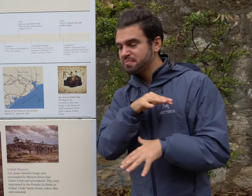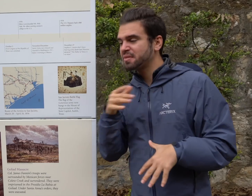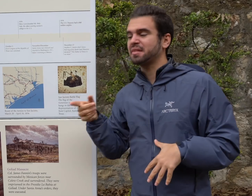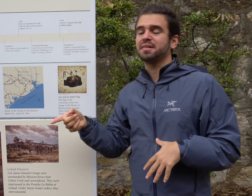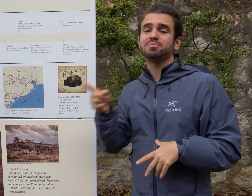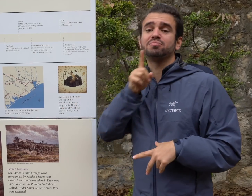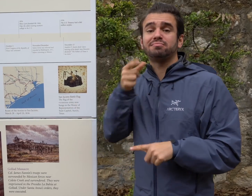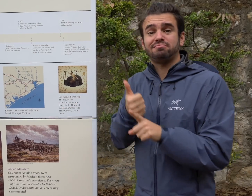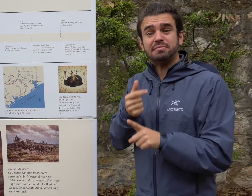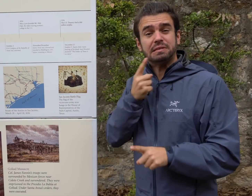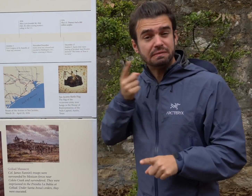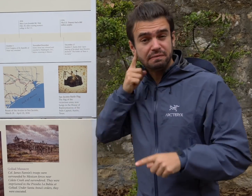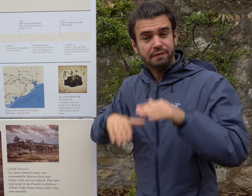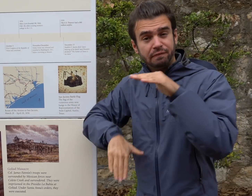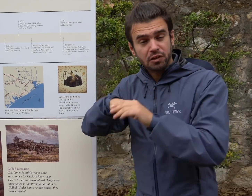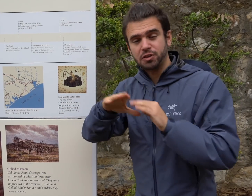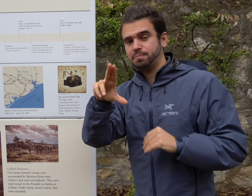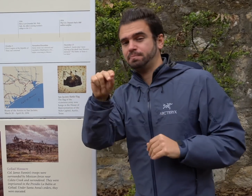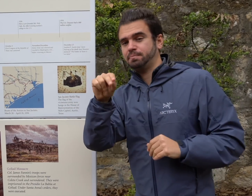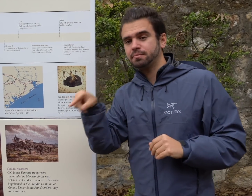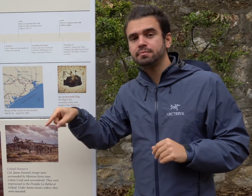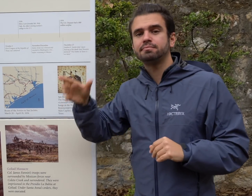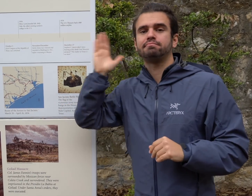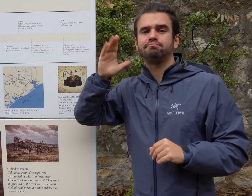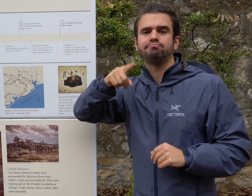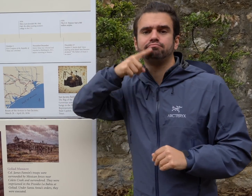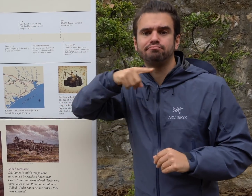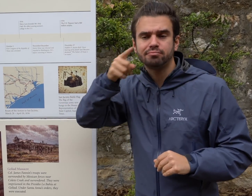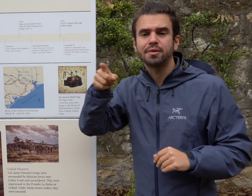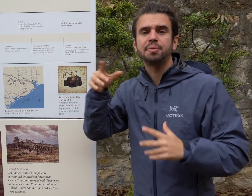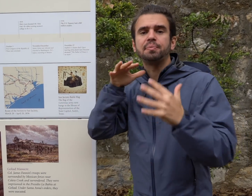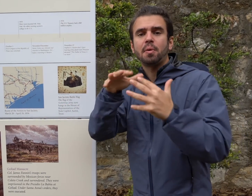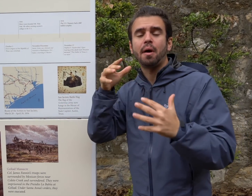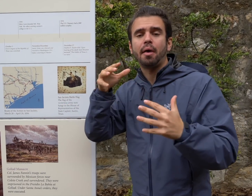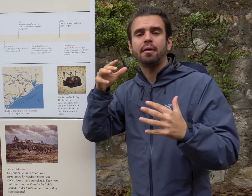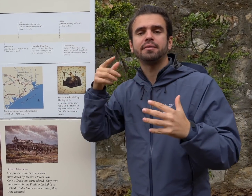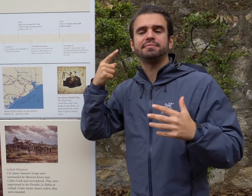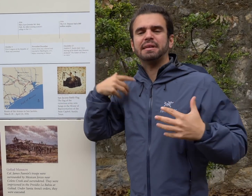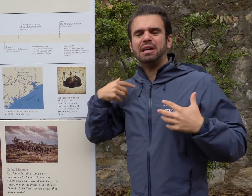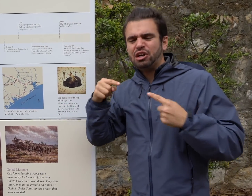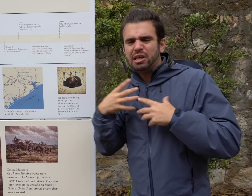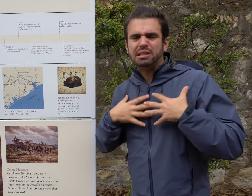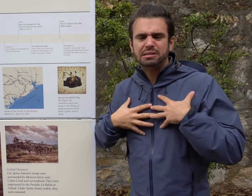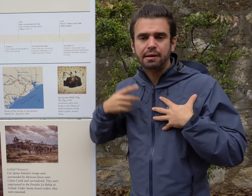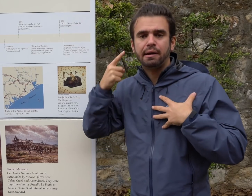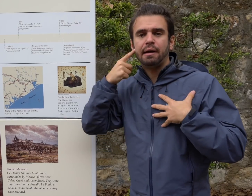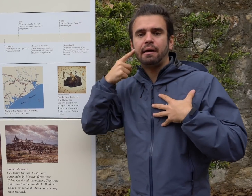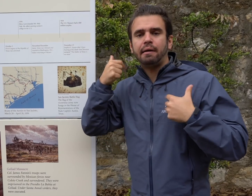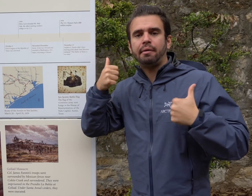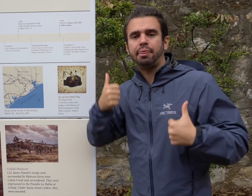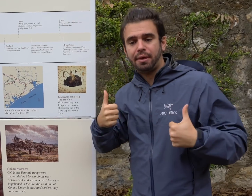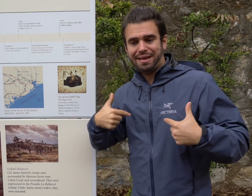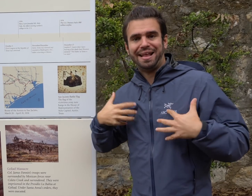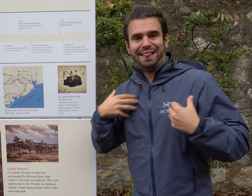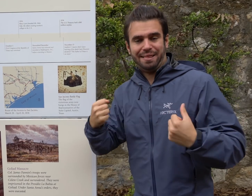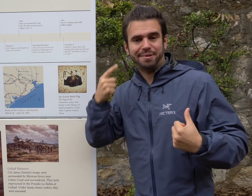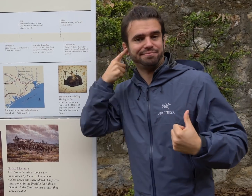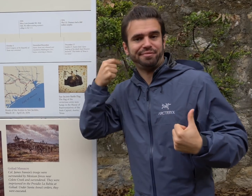He didn't born as a Deaf person. He lost his hearing ability during the war wound.